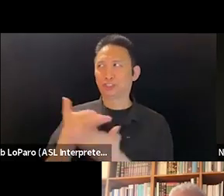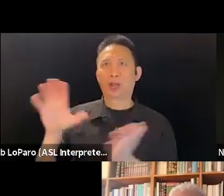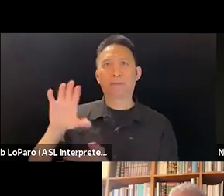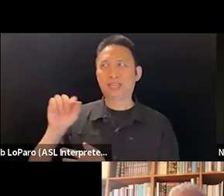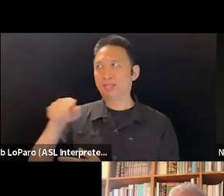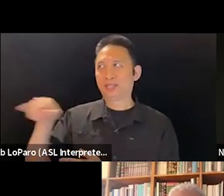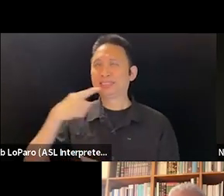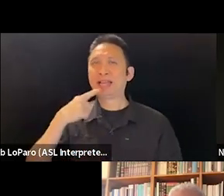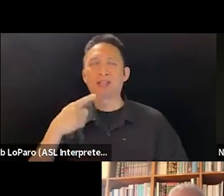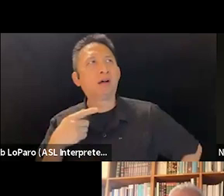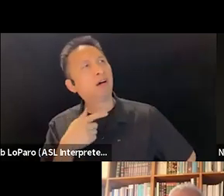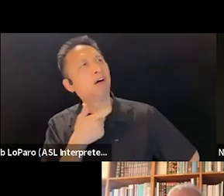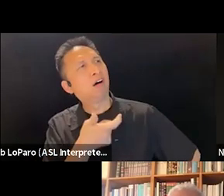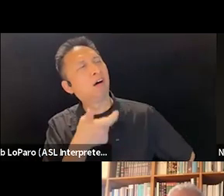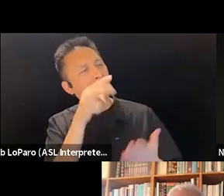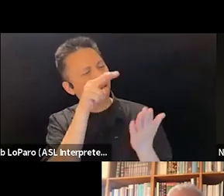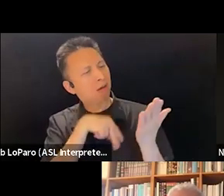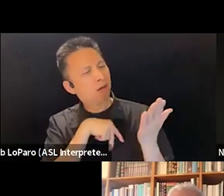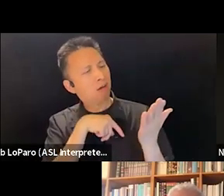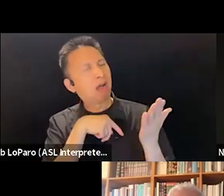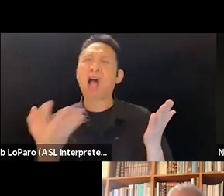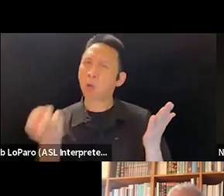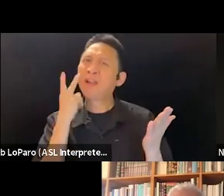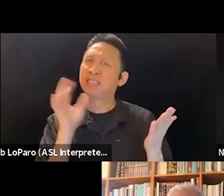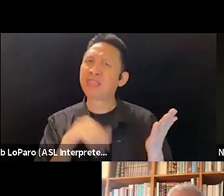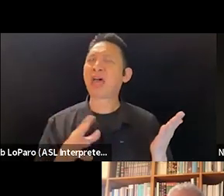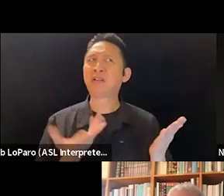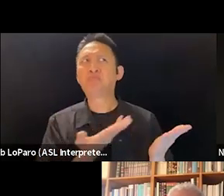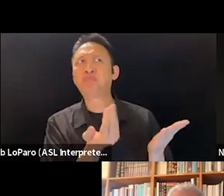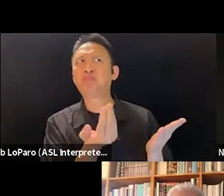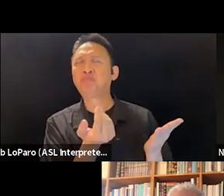or I want to see that intention.